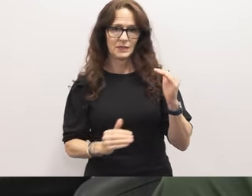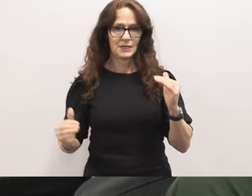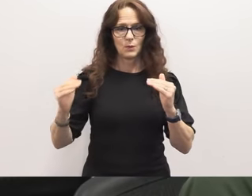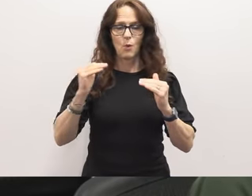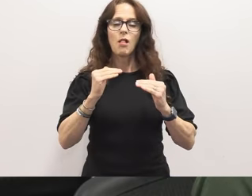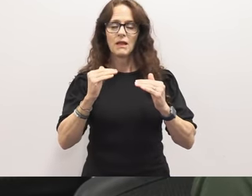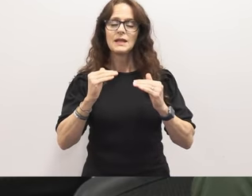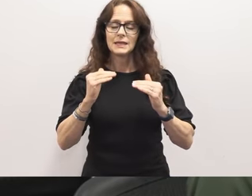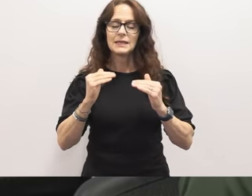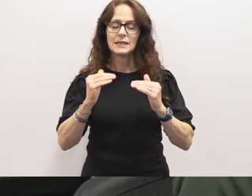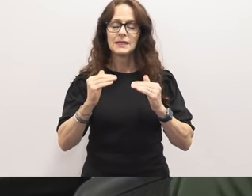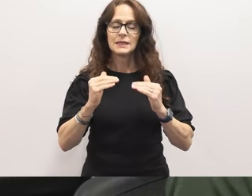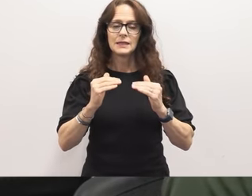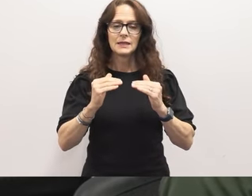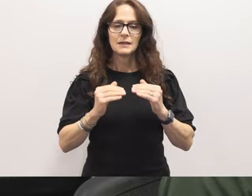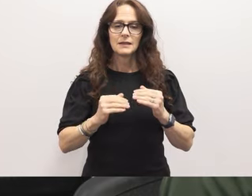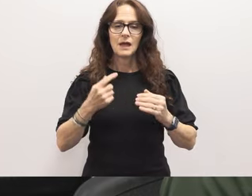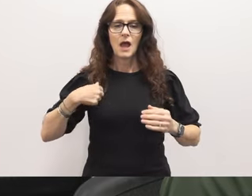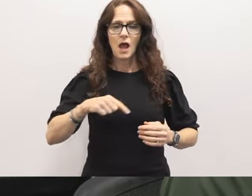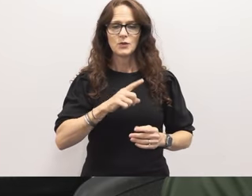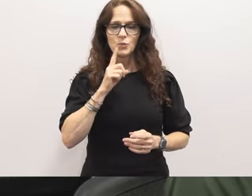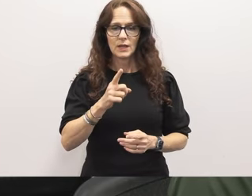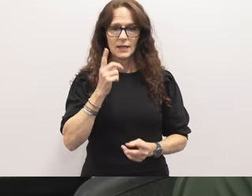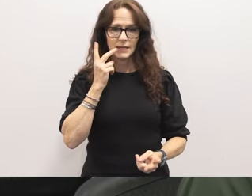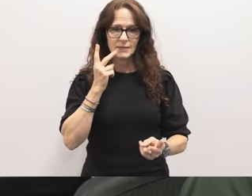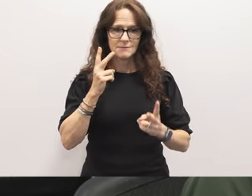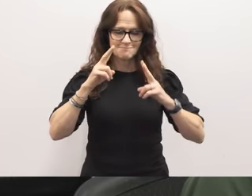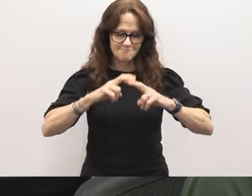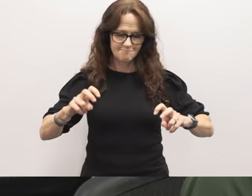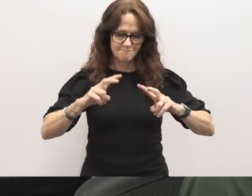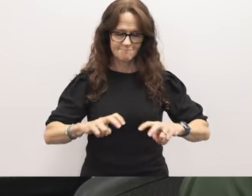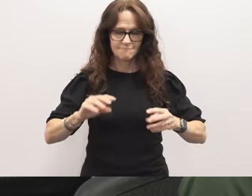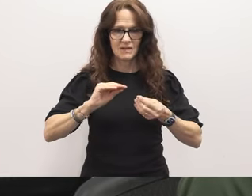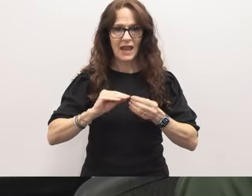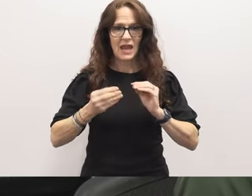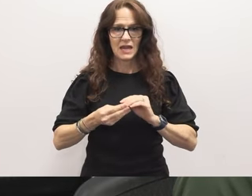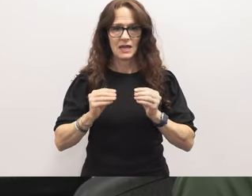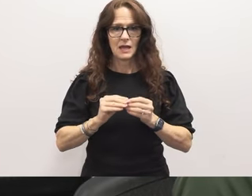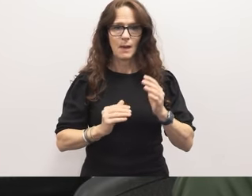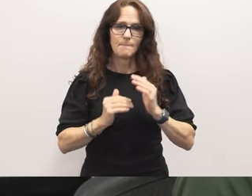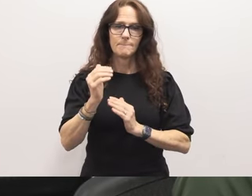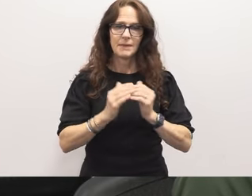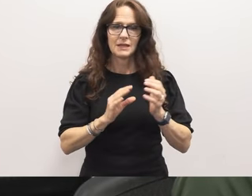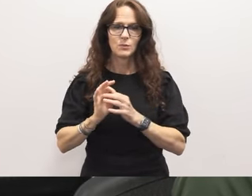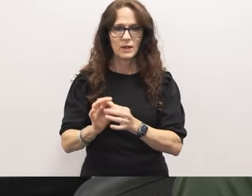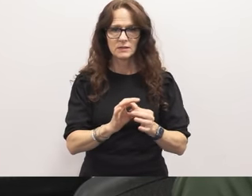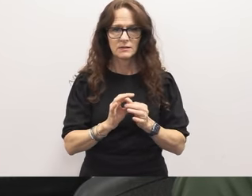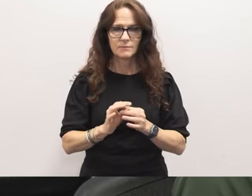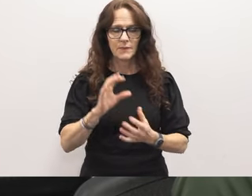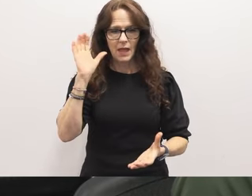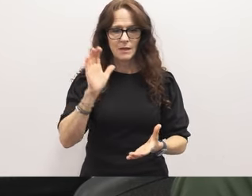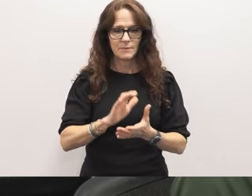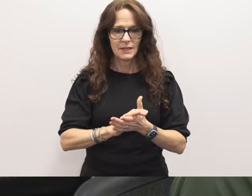the values, you know, us really looking at data to move students forward and building relationships because I believe there's a nexus in there.